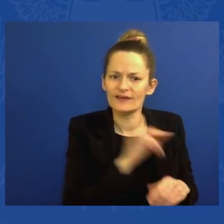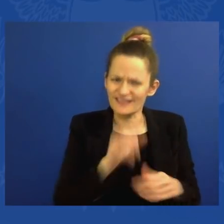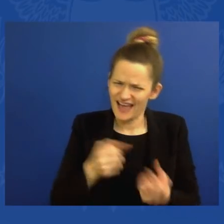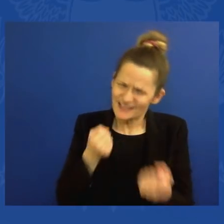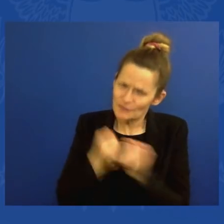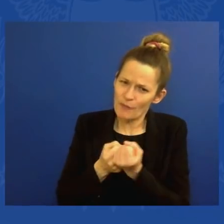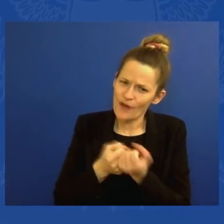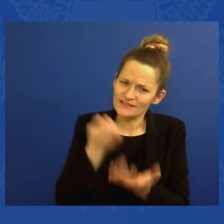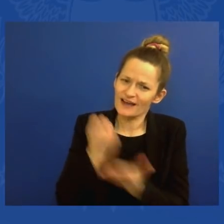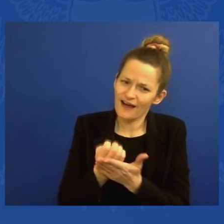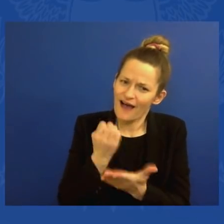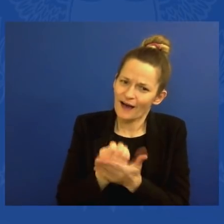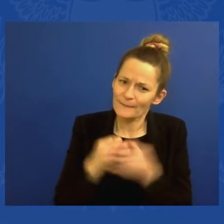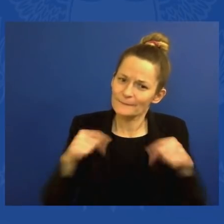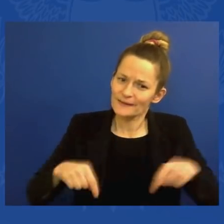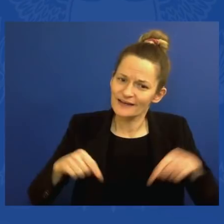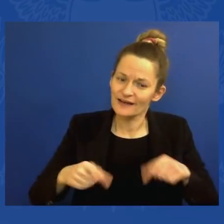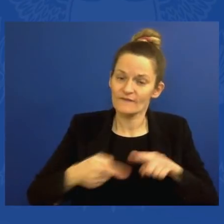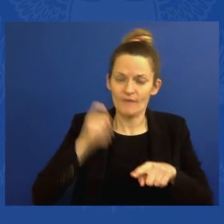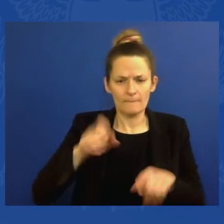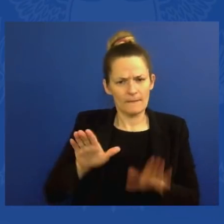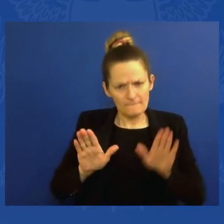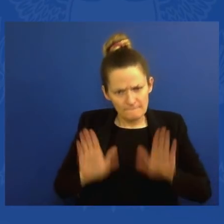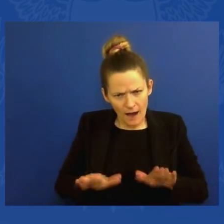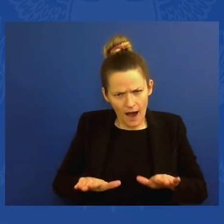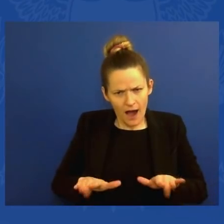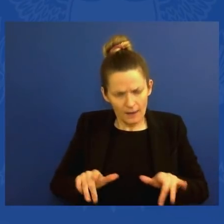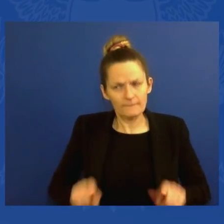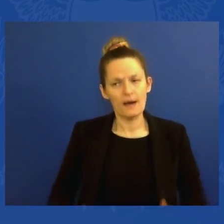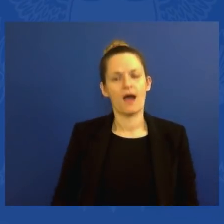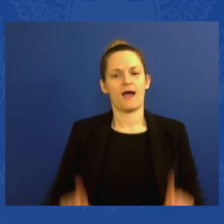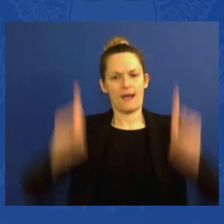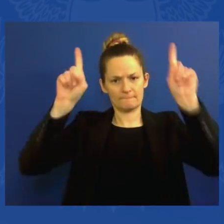Americans can not only get back to work but they can going to the office